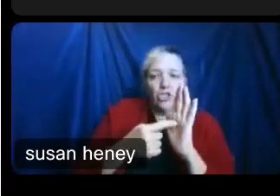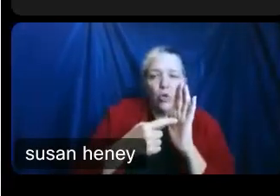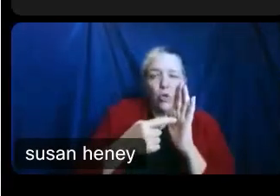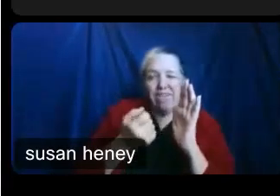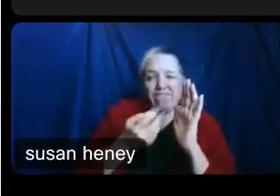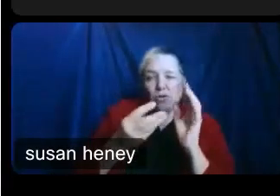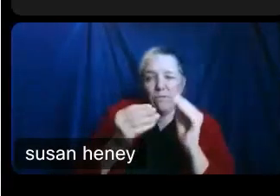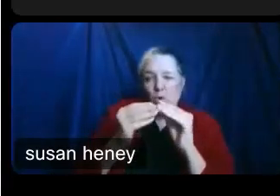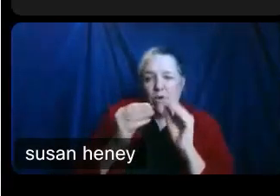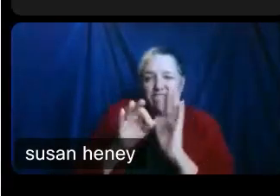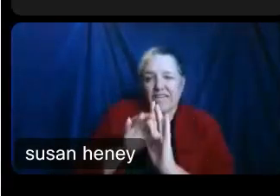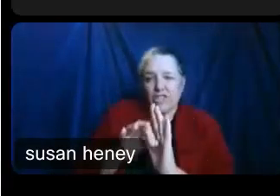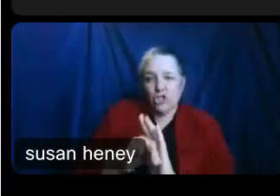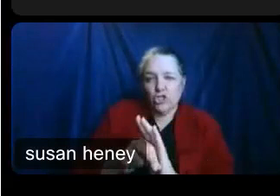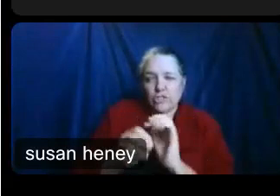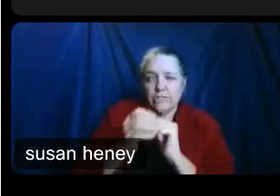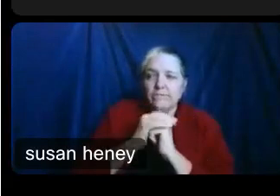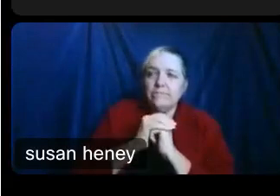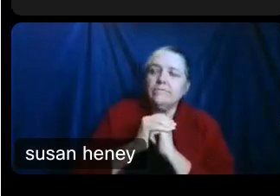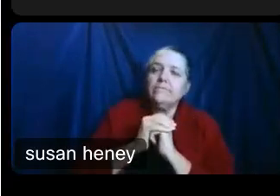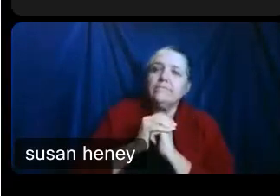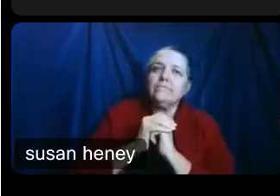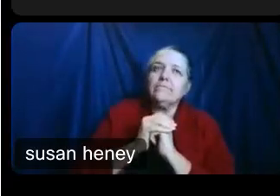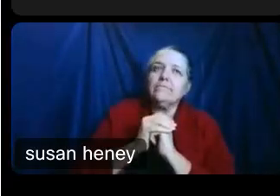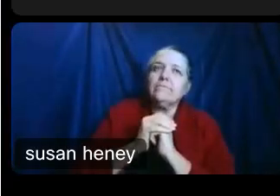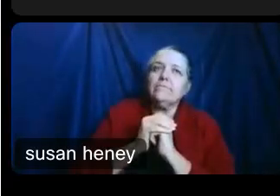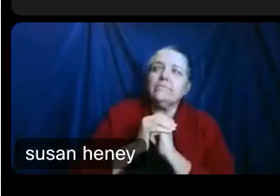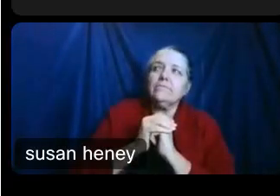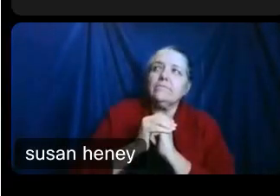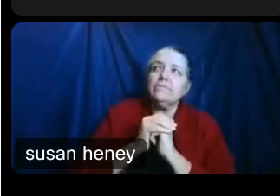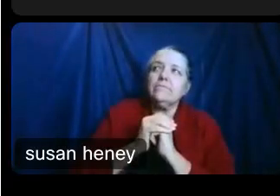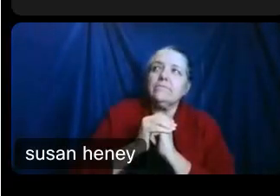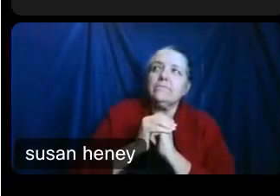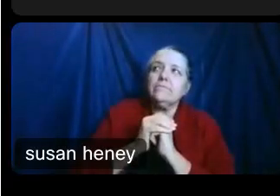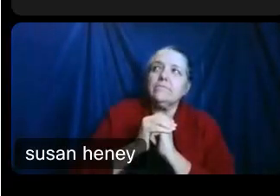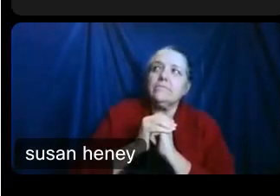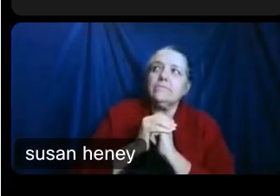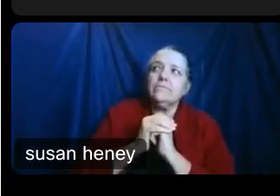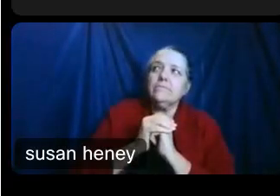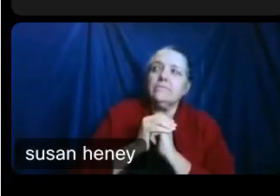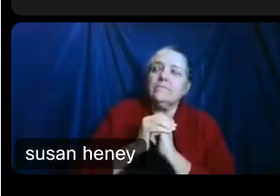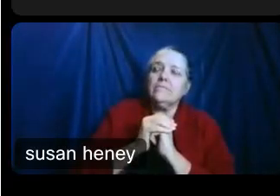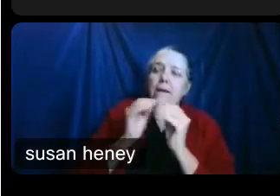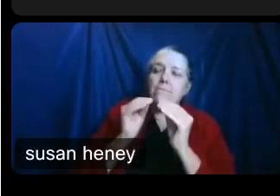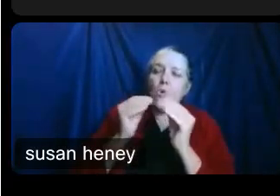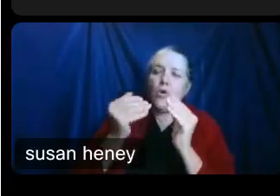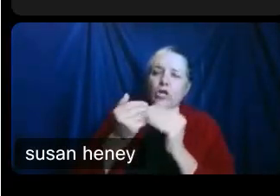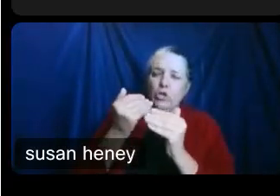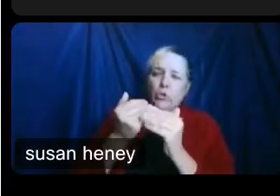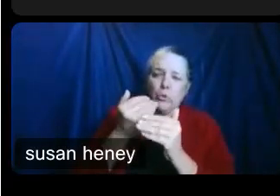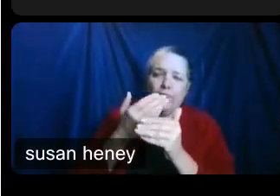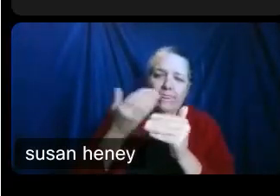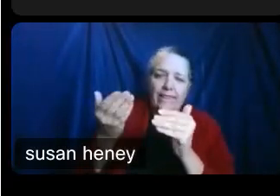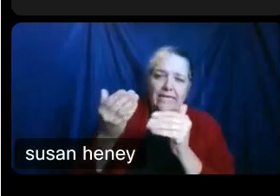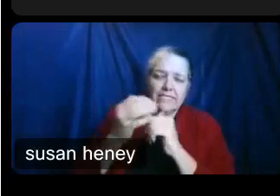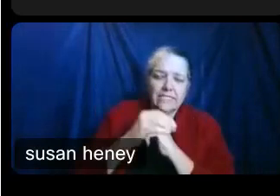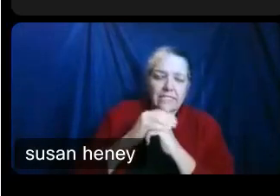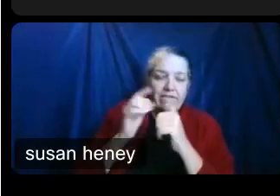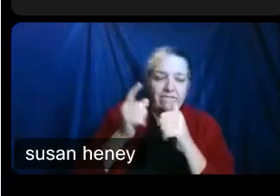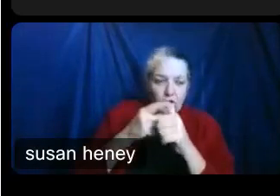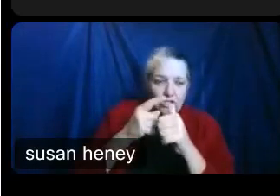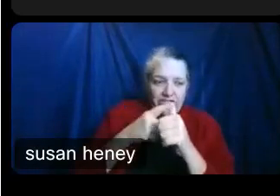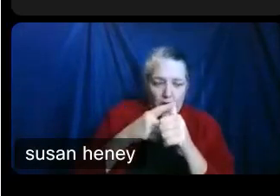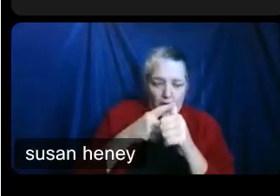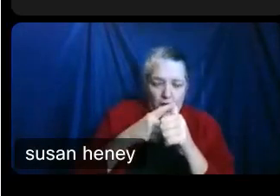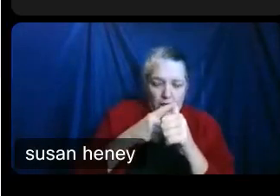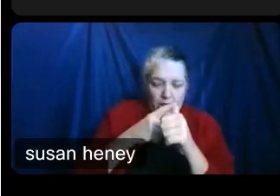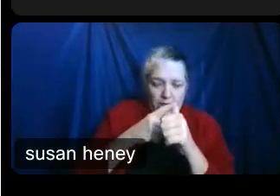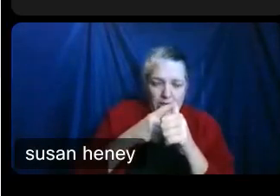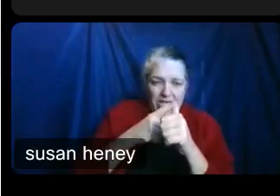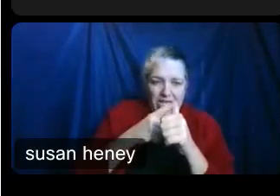available that's newer in the site. So, the first thing being if we select the more tools,